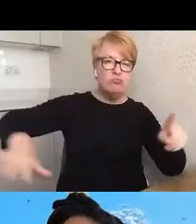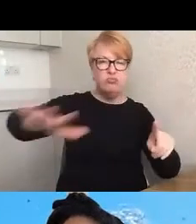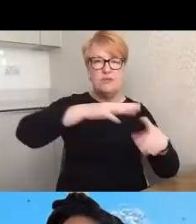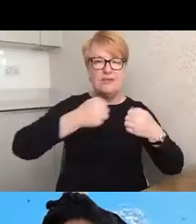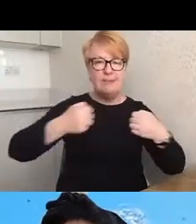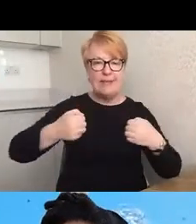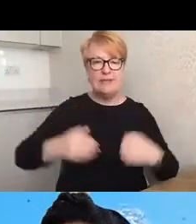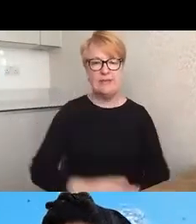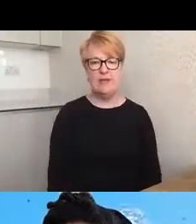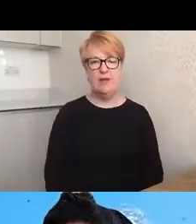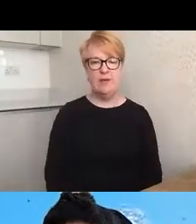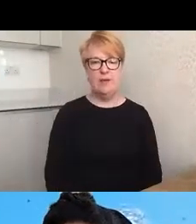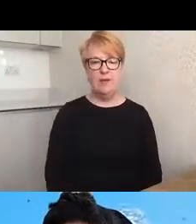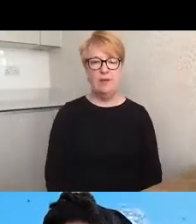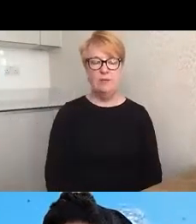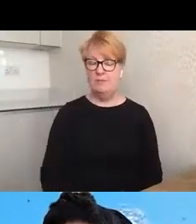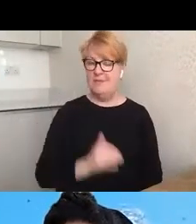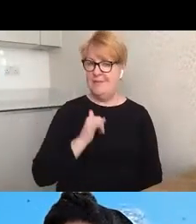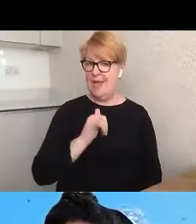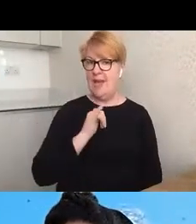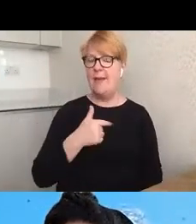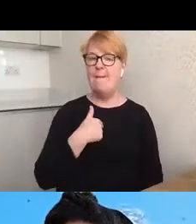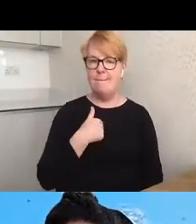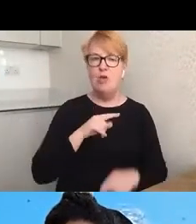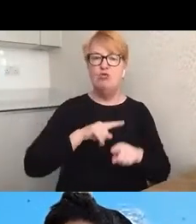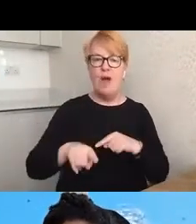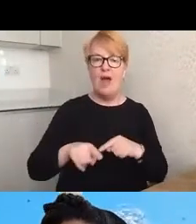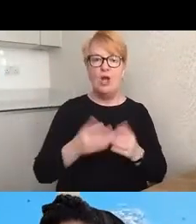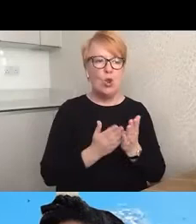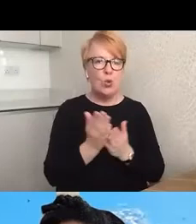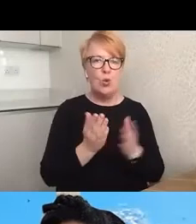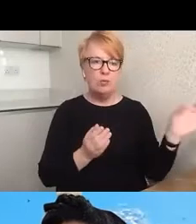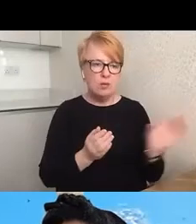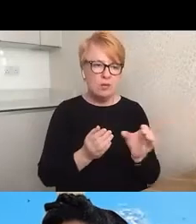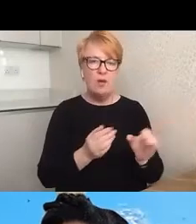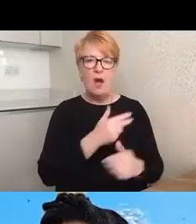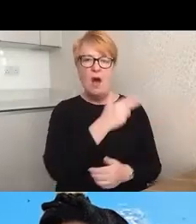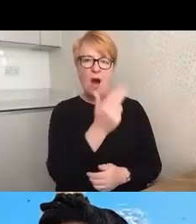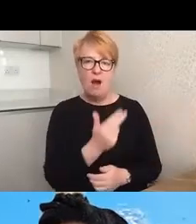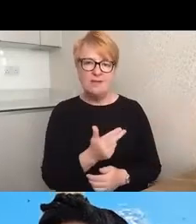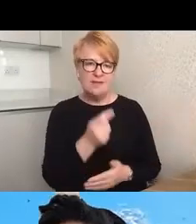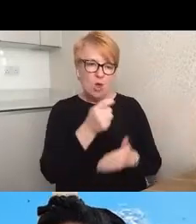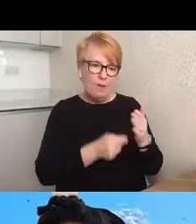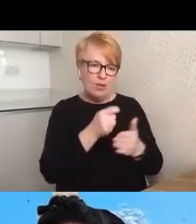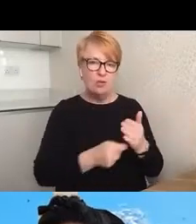And again, I tried to do this through co-commissioning artists, both as Artistic Director as I’ve just mentioned as